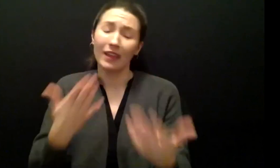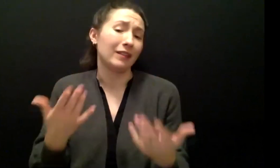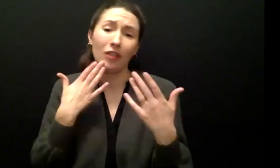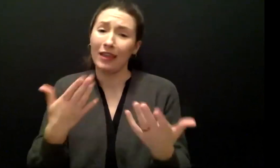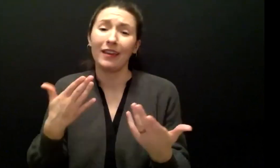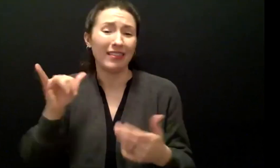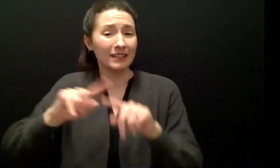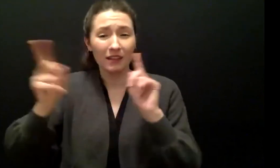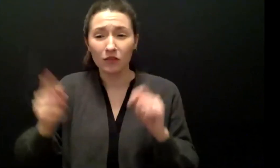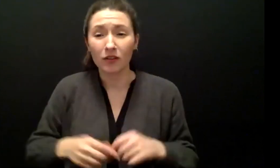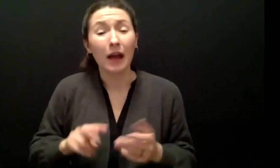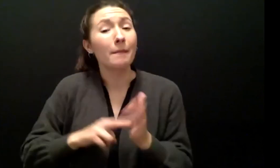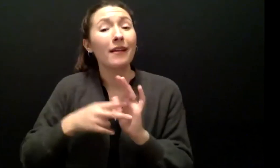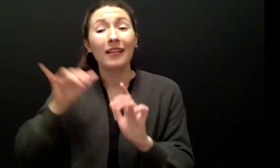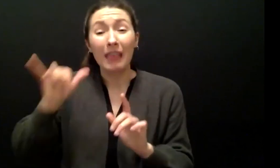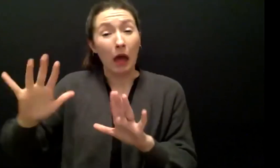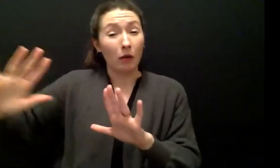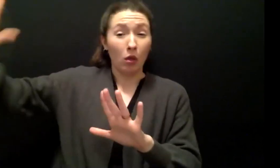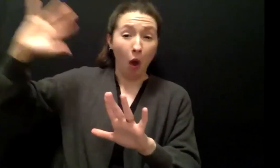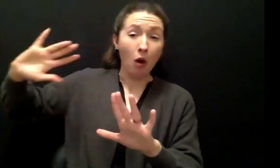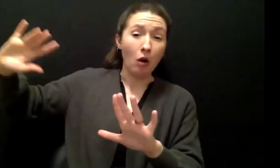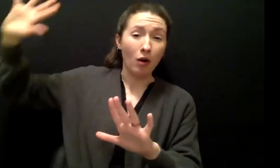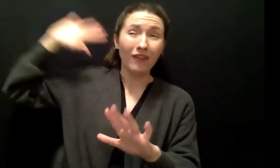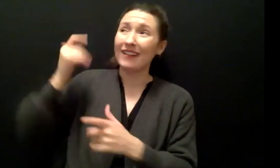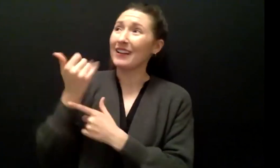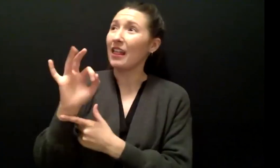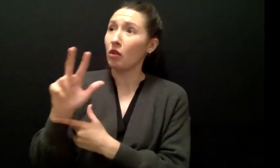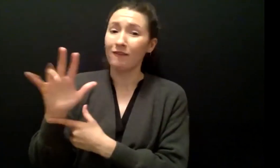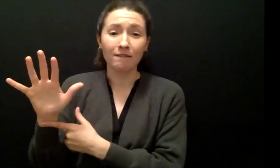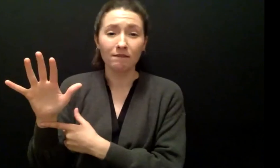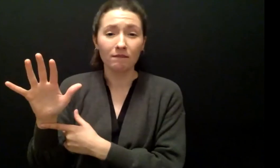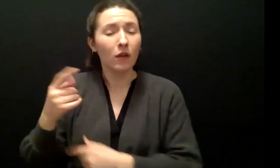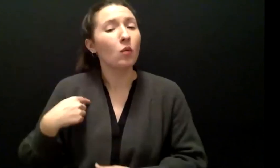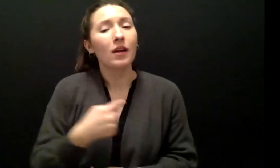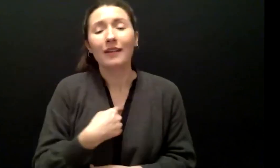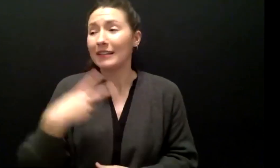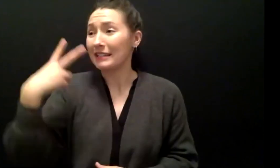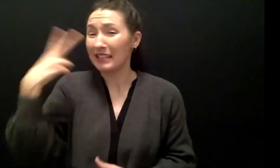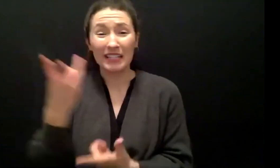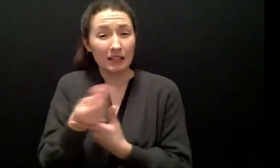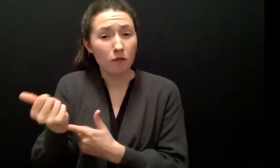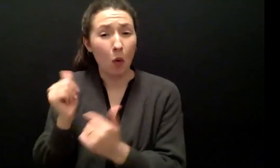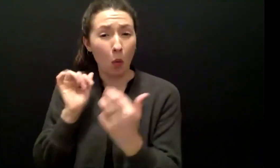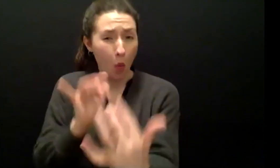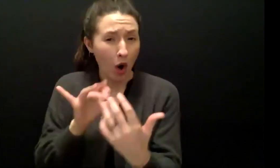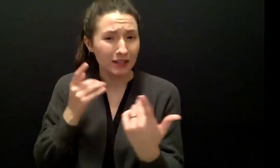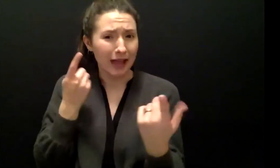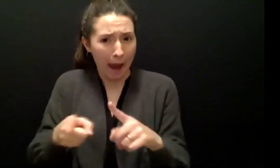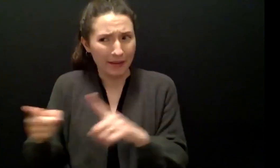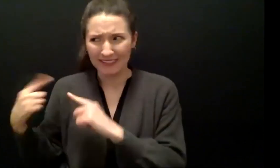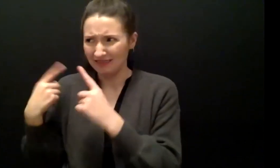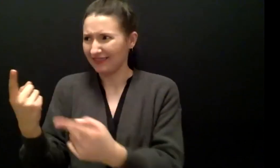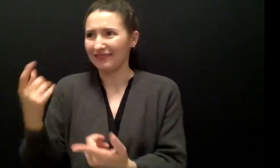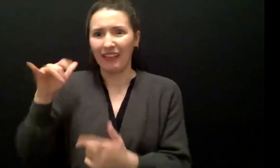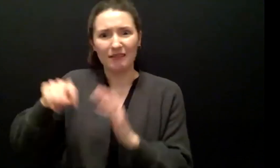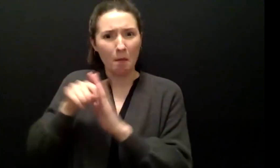matter that is not specifically attached to their own identity, I